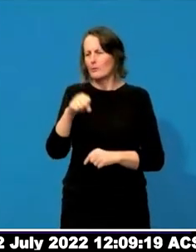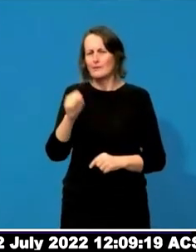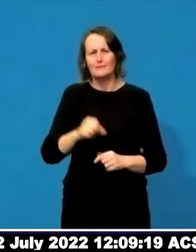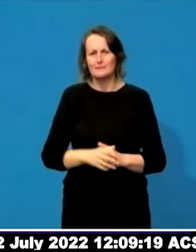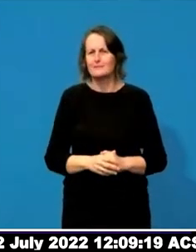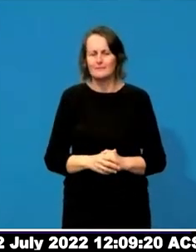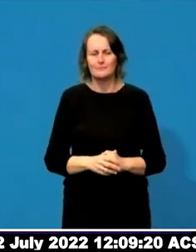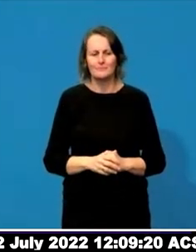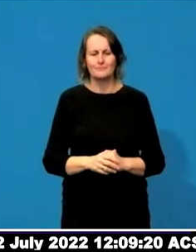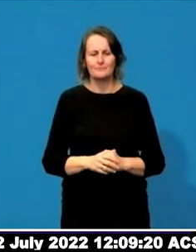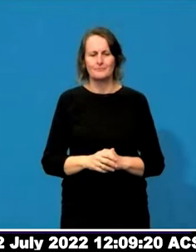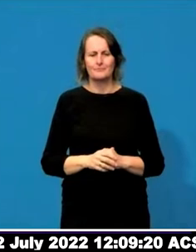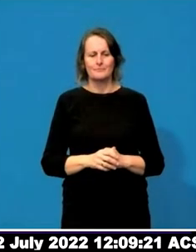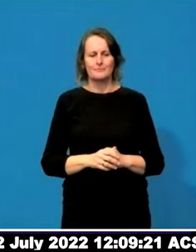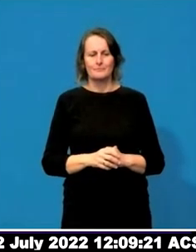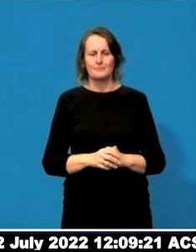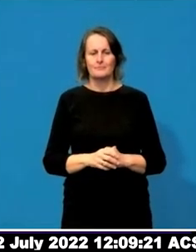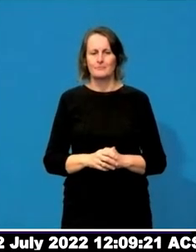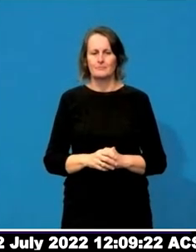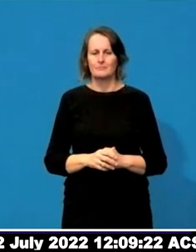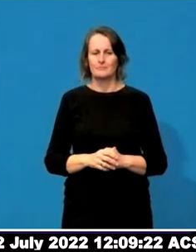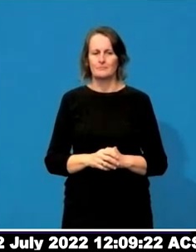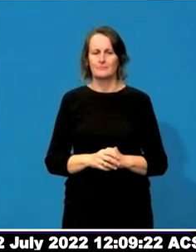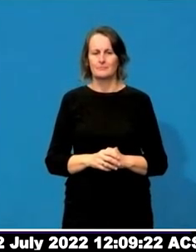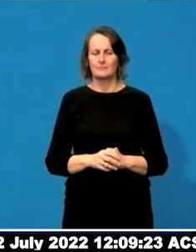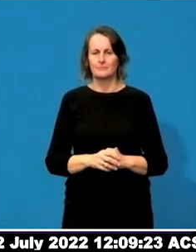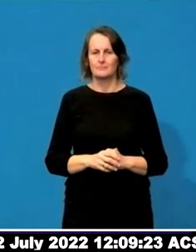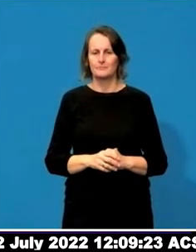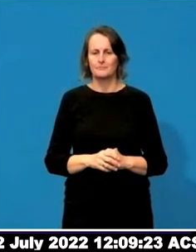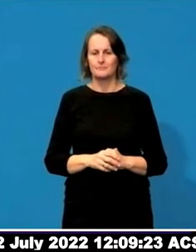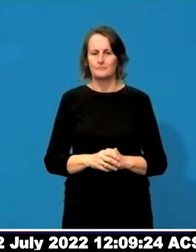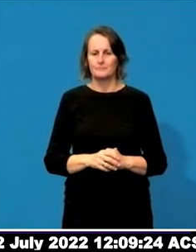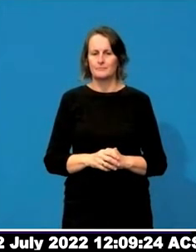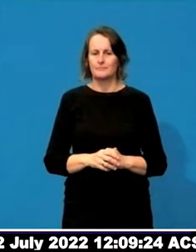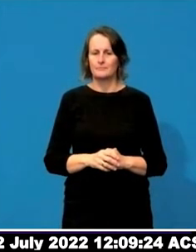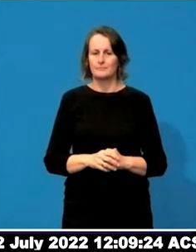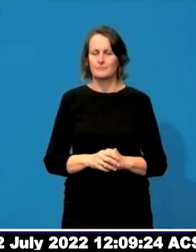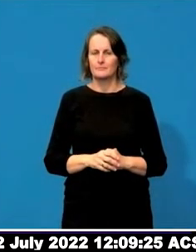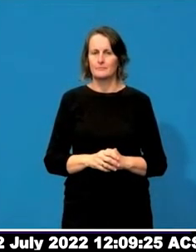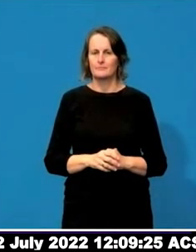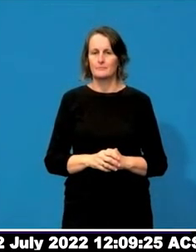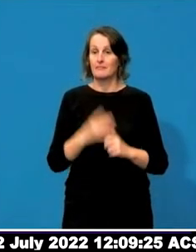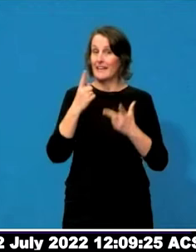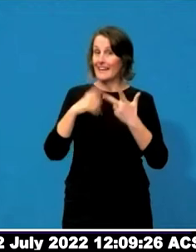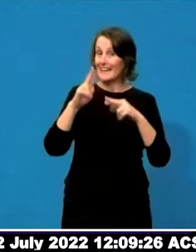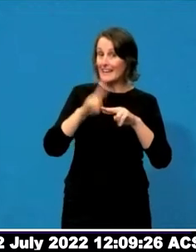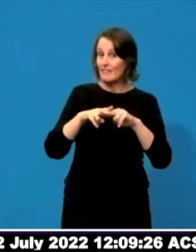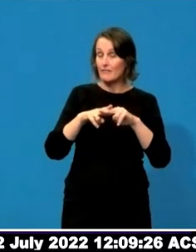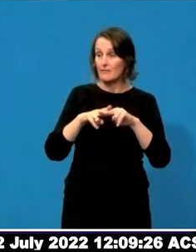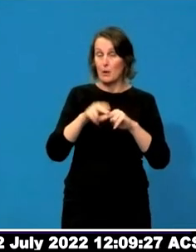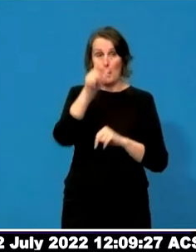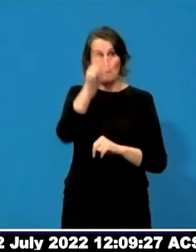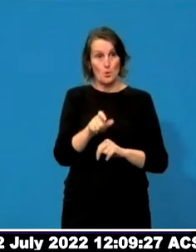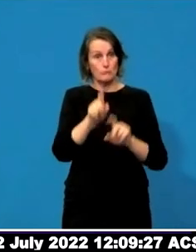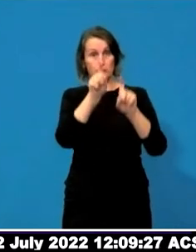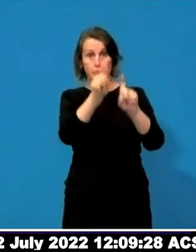The - having somewhere where the person can be located, they're safe, you know,